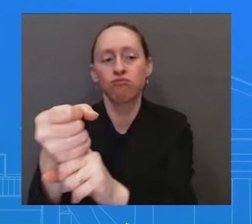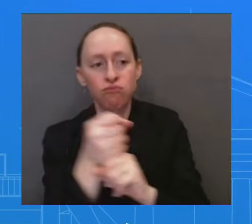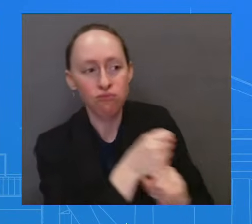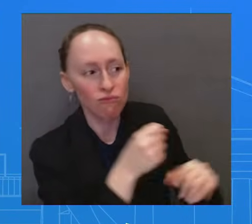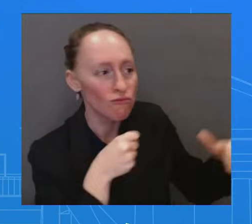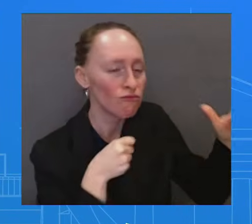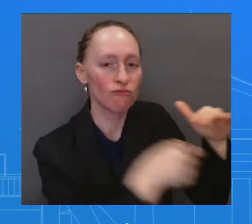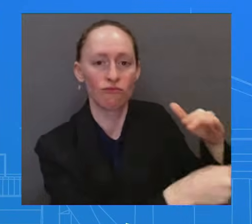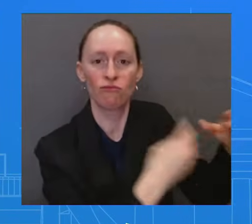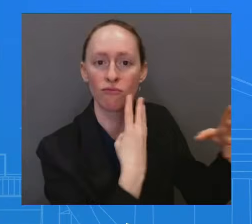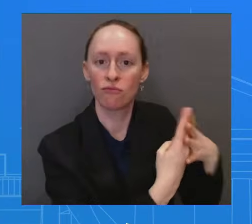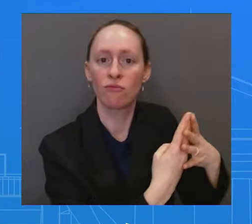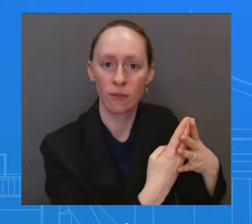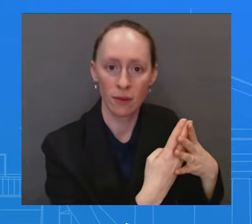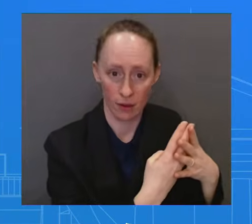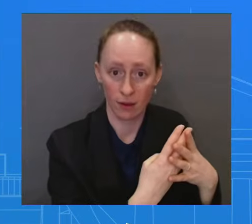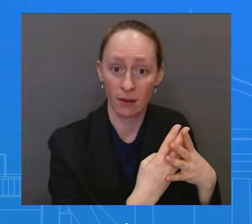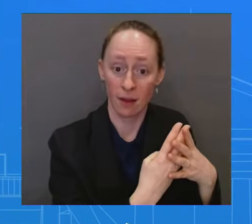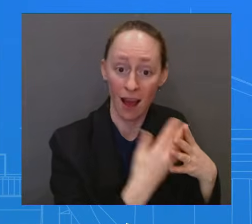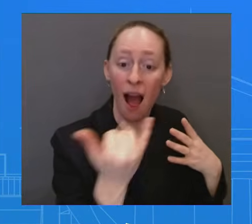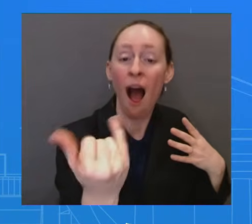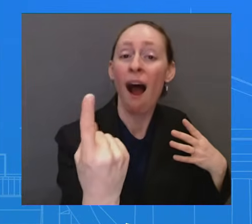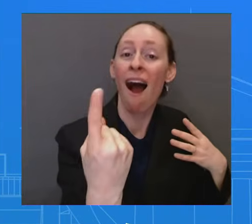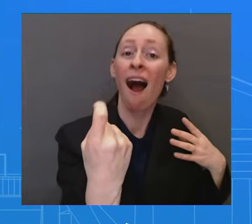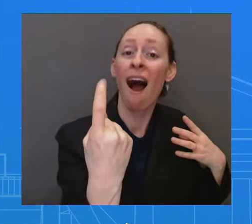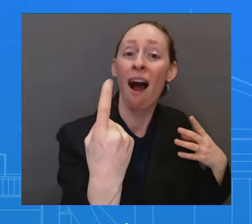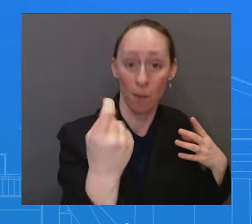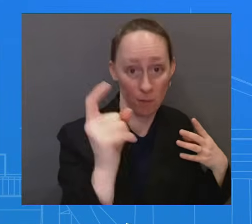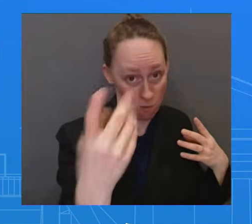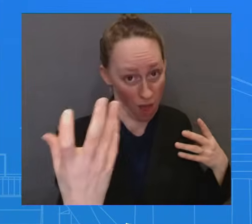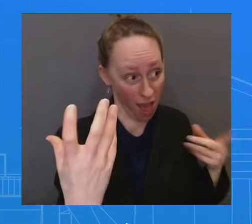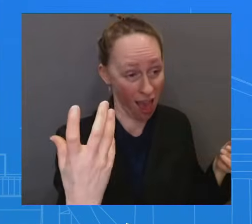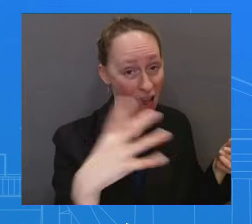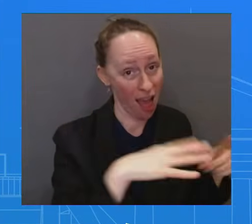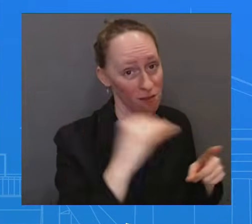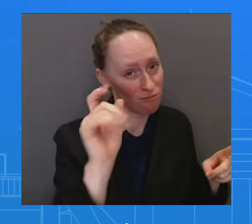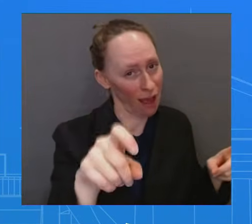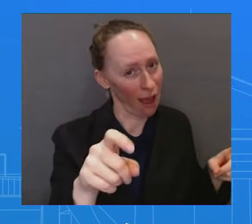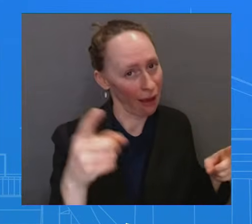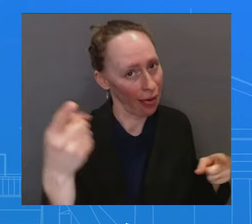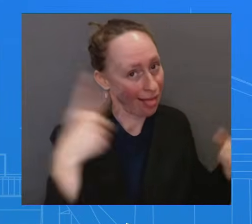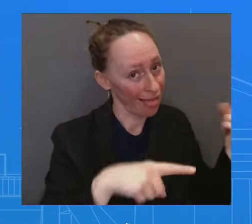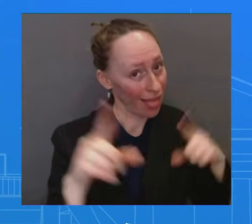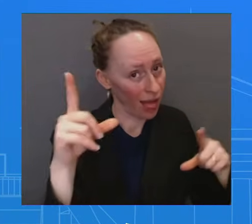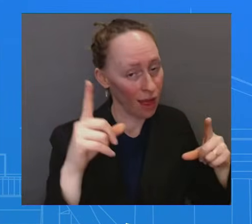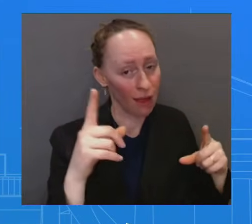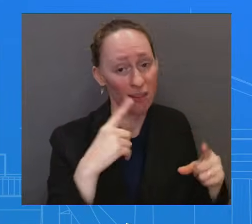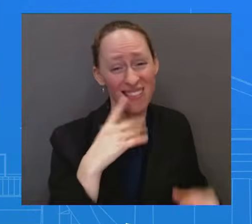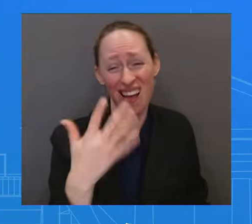Again, we -- you know, that -- that's -- that's been perennial. That's been before this administration, and that will be after this administration.